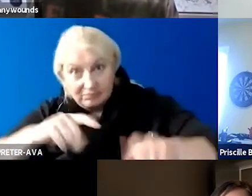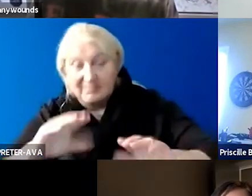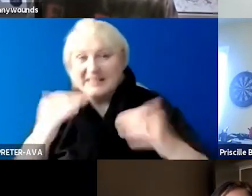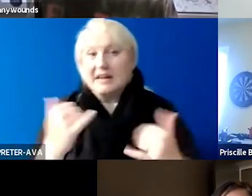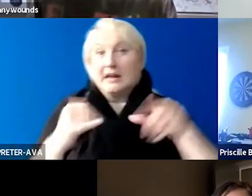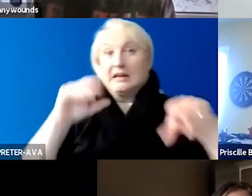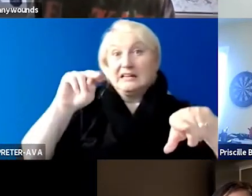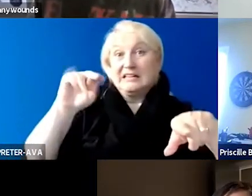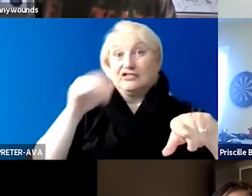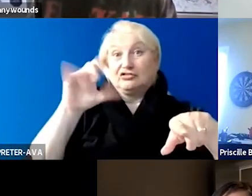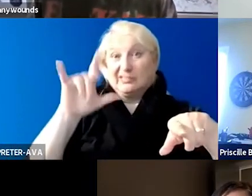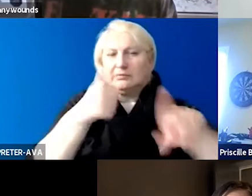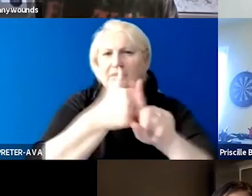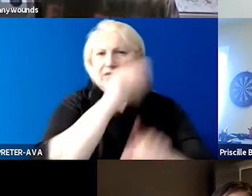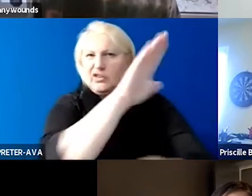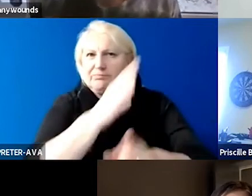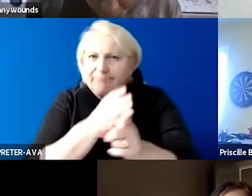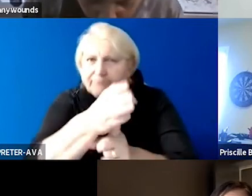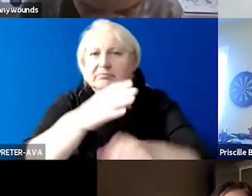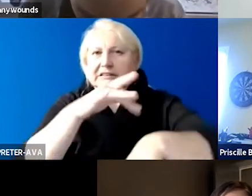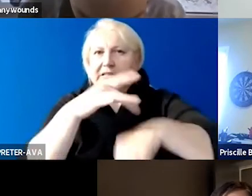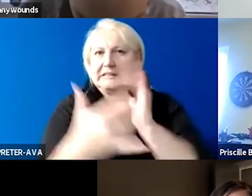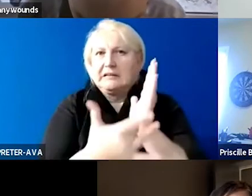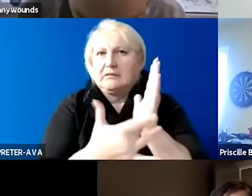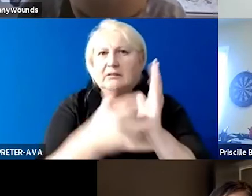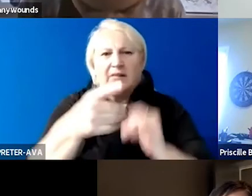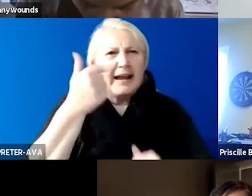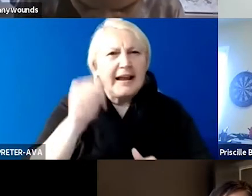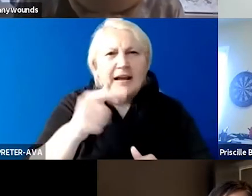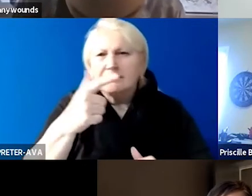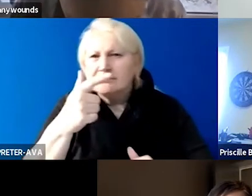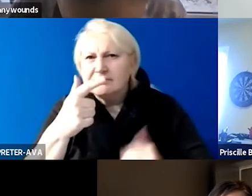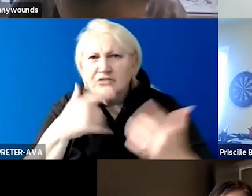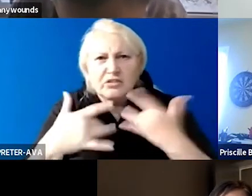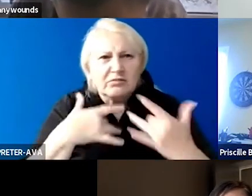So if you have any technical questions, or concerns, or issues throughout today's event,